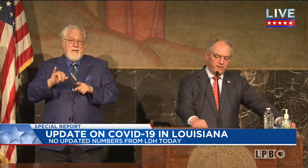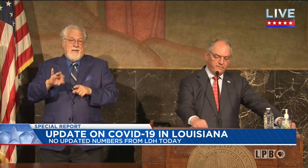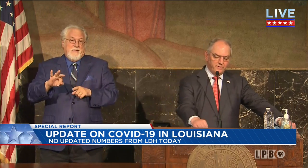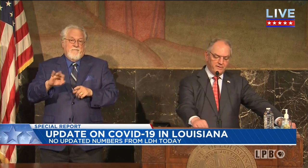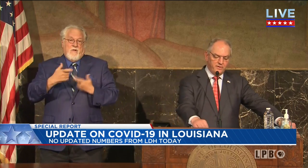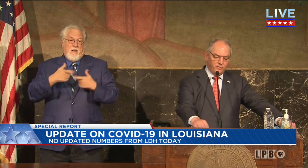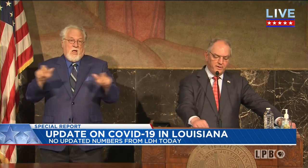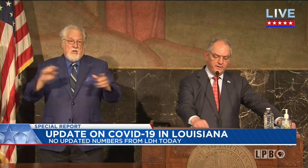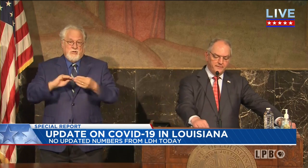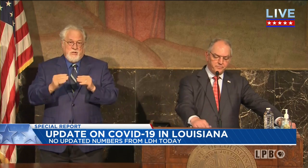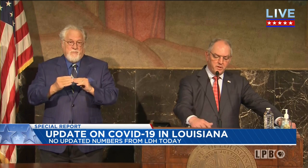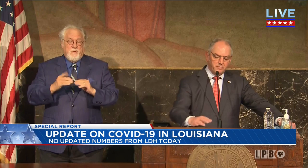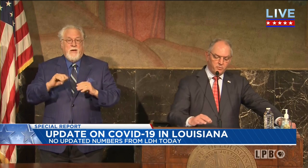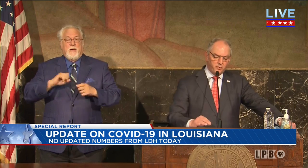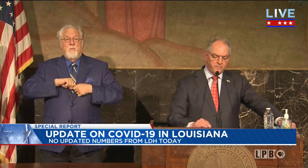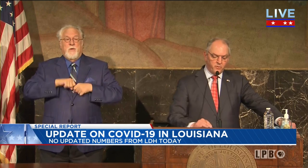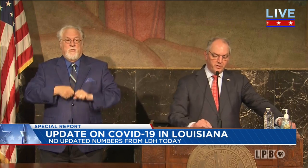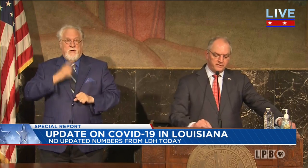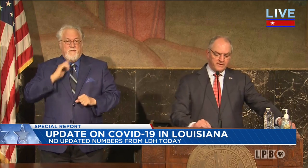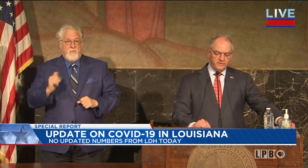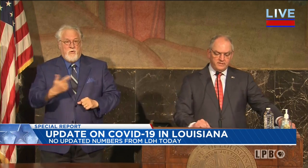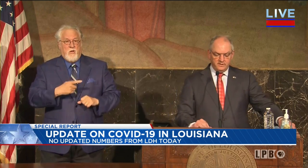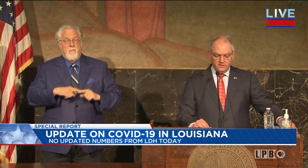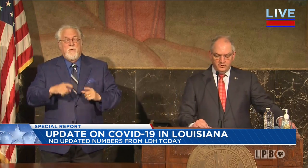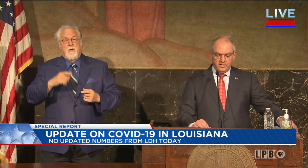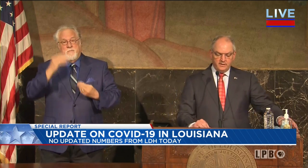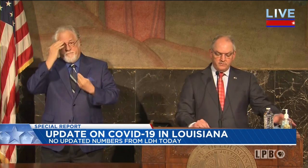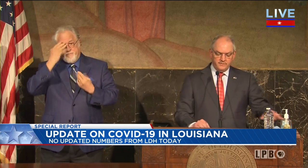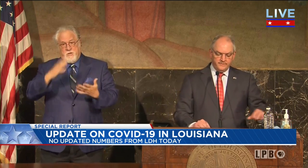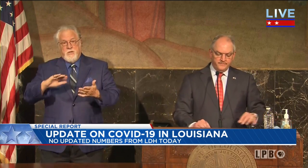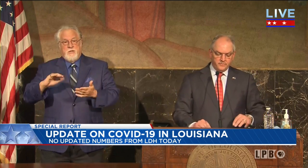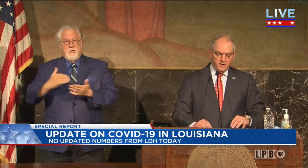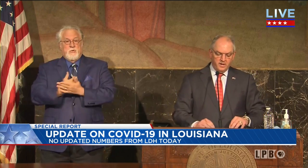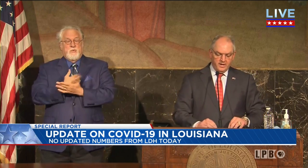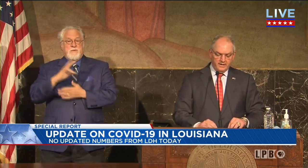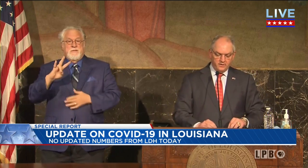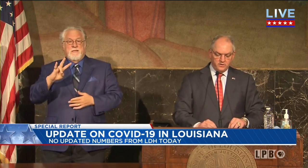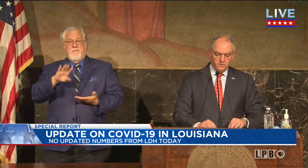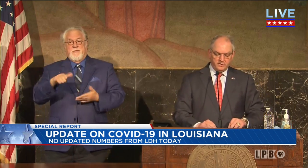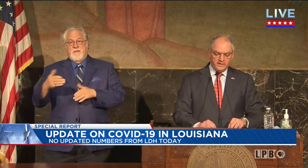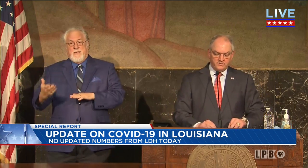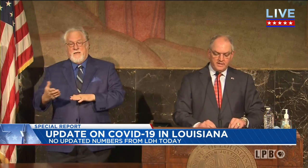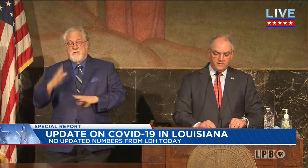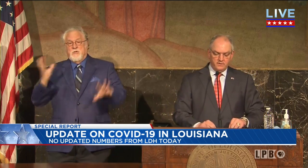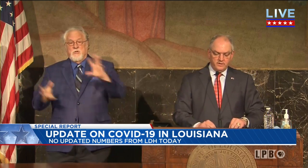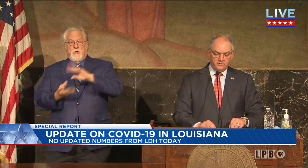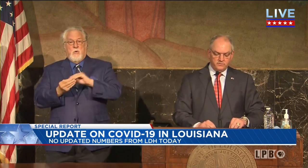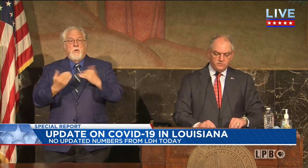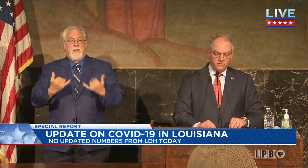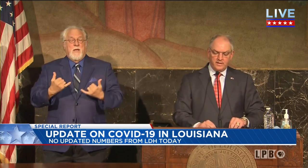RELATIVE OR A FRIEND, IT'S EVERY BIT AS SIGNIFICANT AS IF IT WERE A LARGE NUMBER. AND CERTAINLY WE GRIEVE E